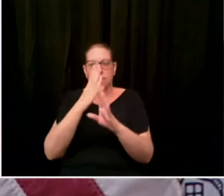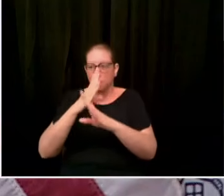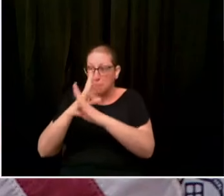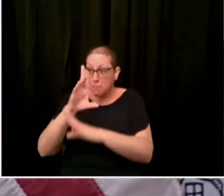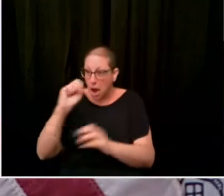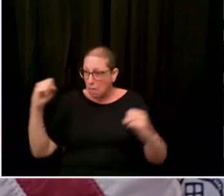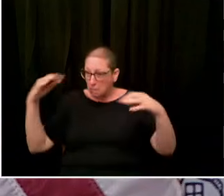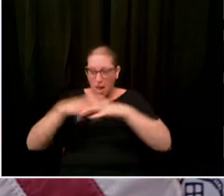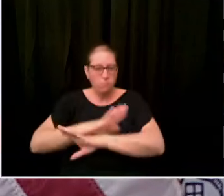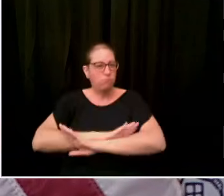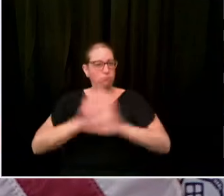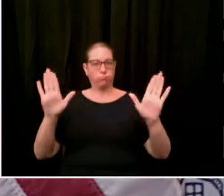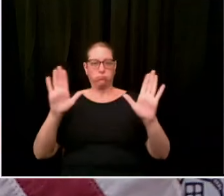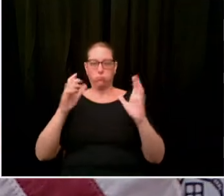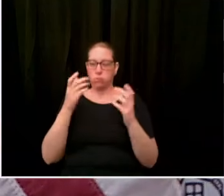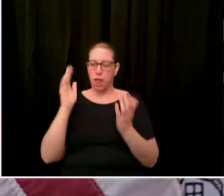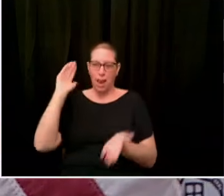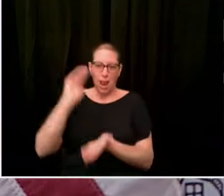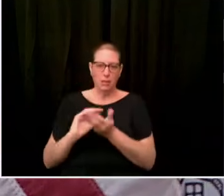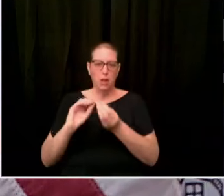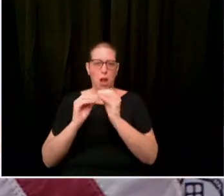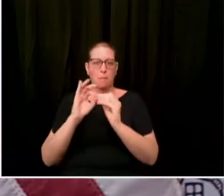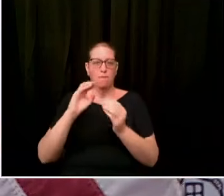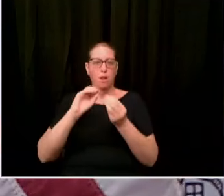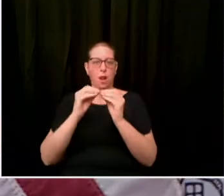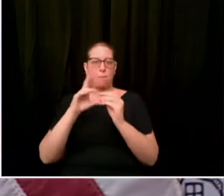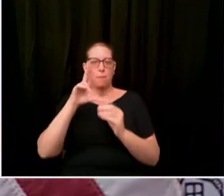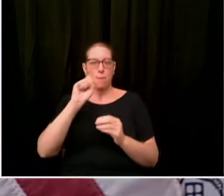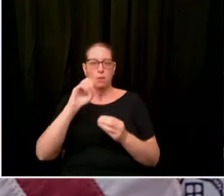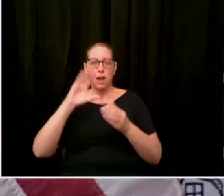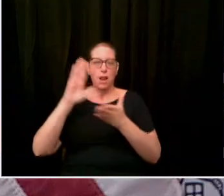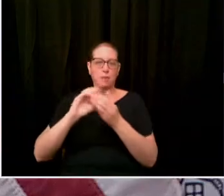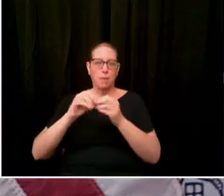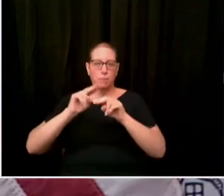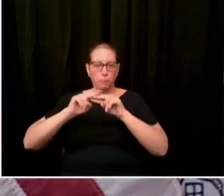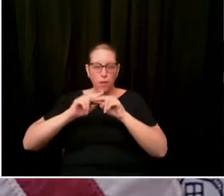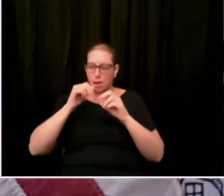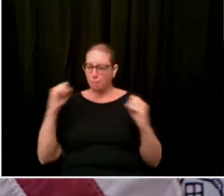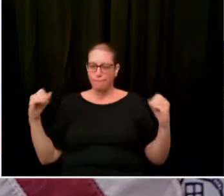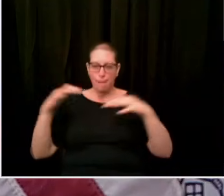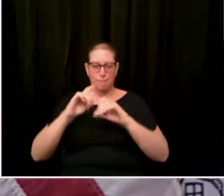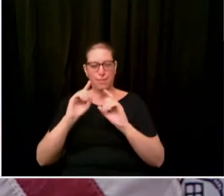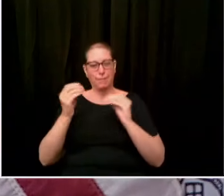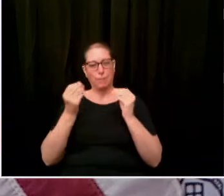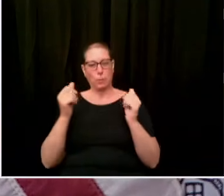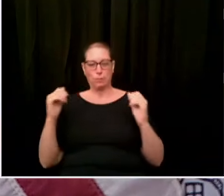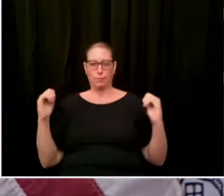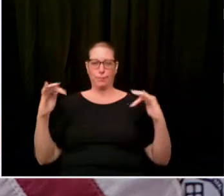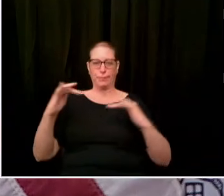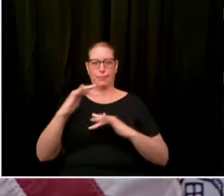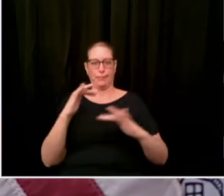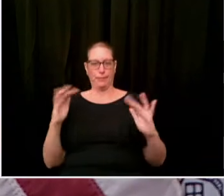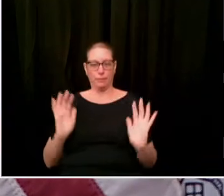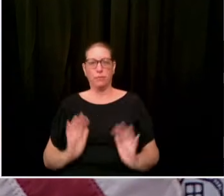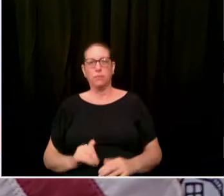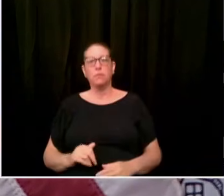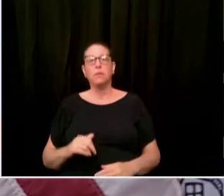PEOPLE ON BUSES GOING TO ORCHARD BEACH. WE HAVE TO FIGHT